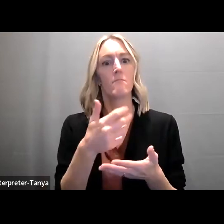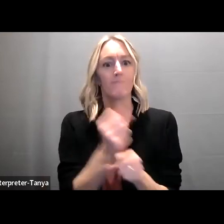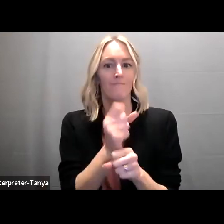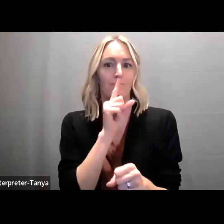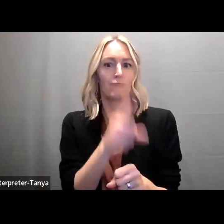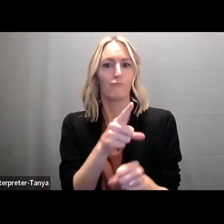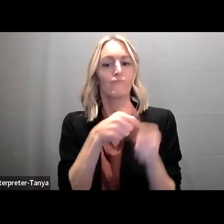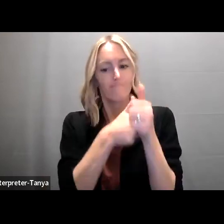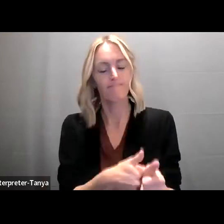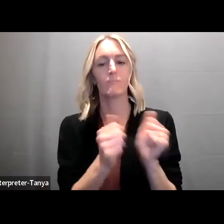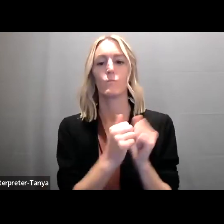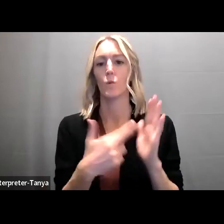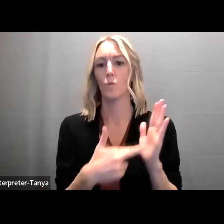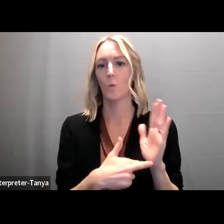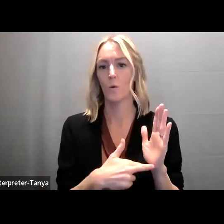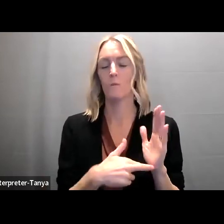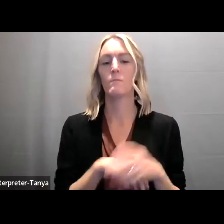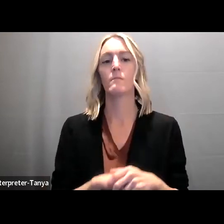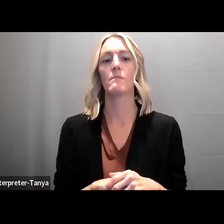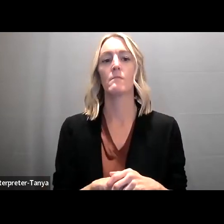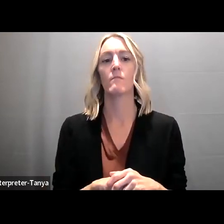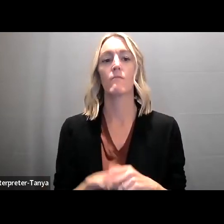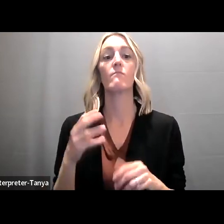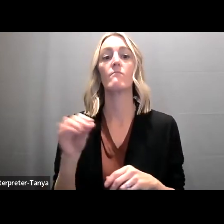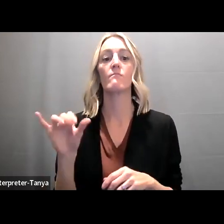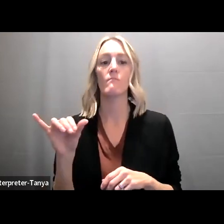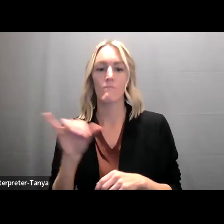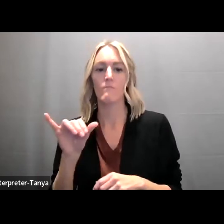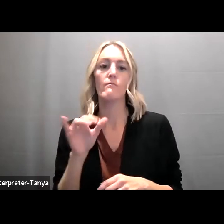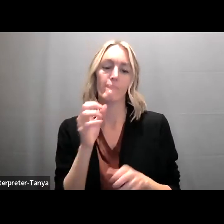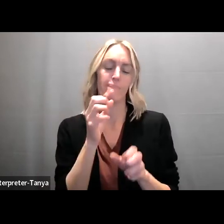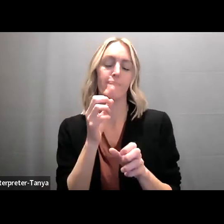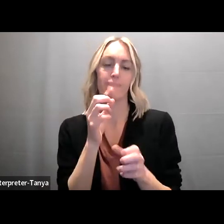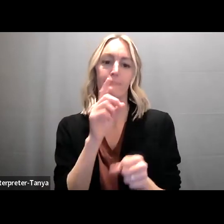compliance with the rule. And then also, again, to ensure the rights of our peers with disabilities.